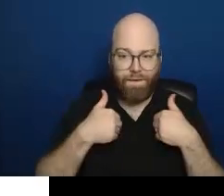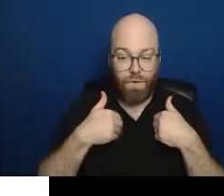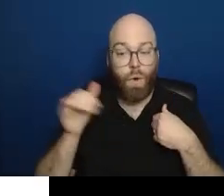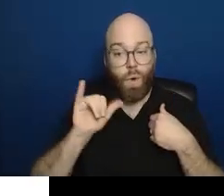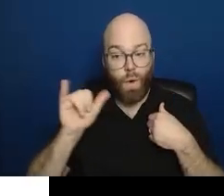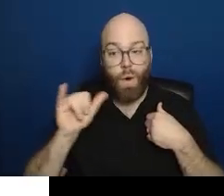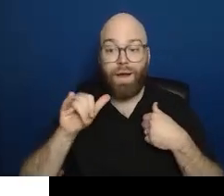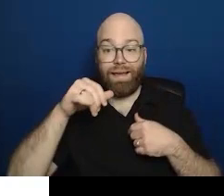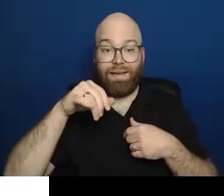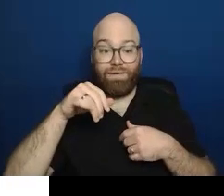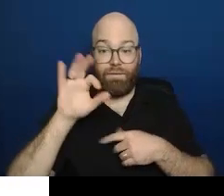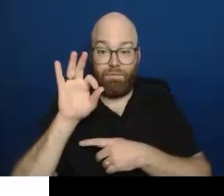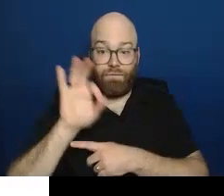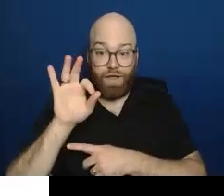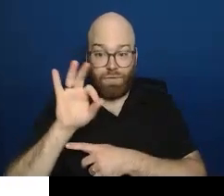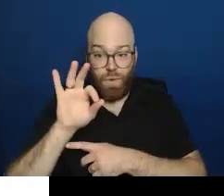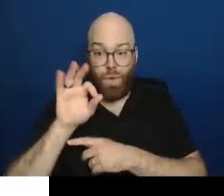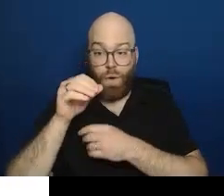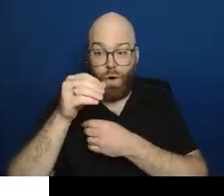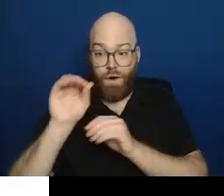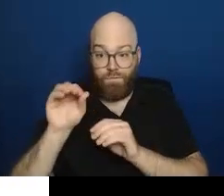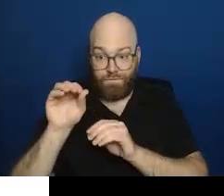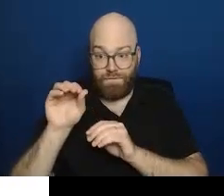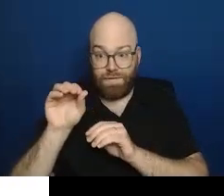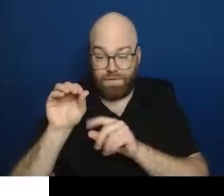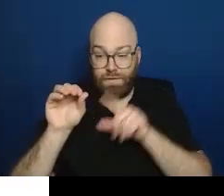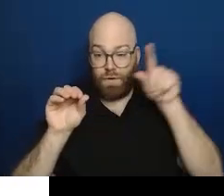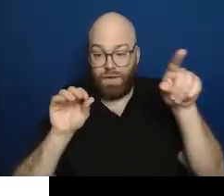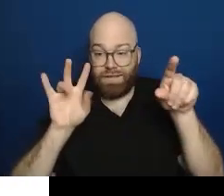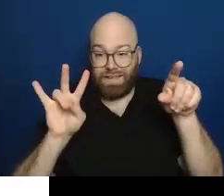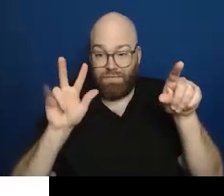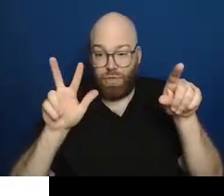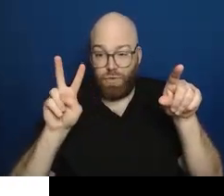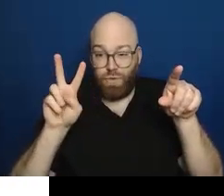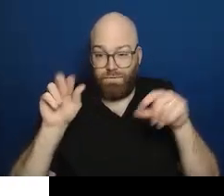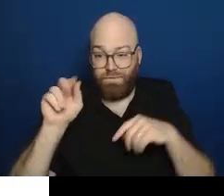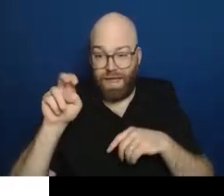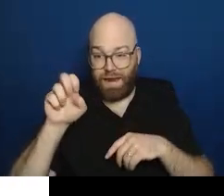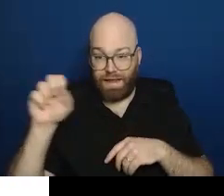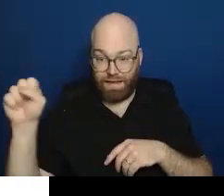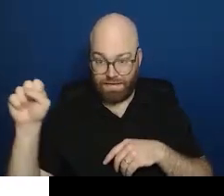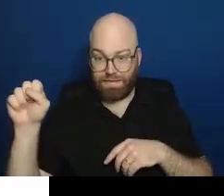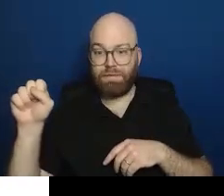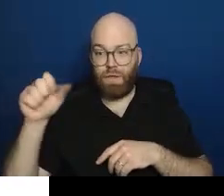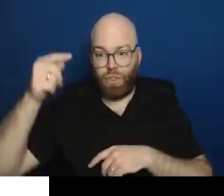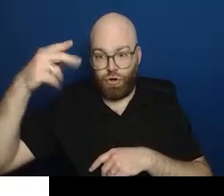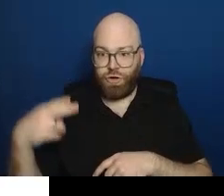at the Fresno office down on Van Ness, 732 Van Ness on Thursdays. The only thing is we have limited space.